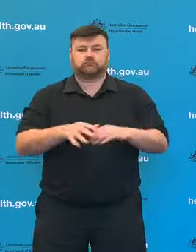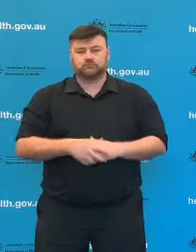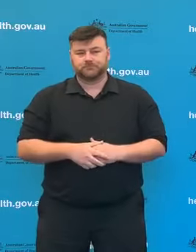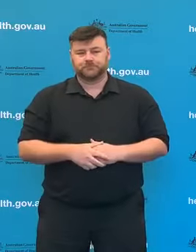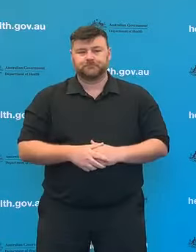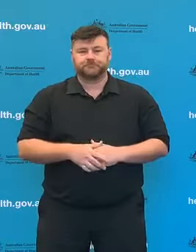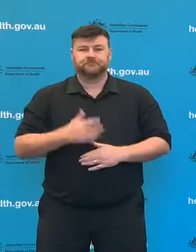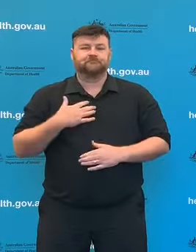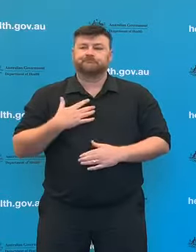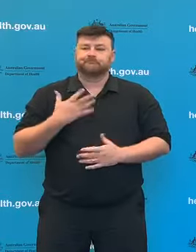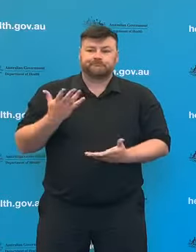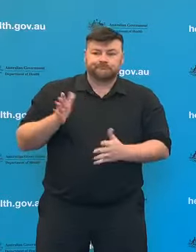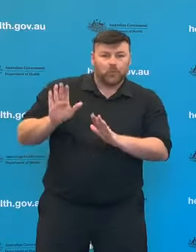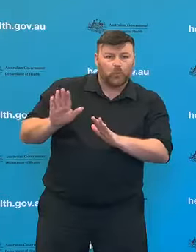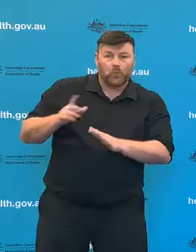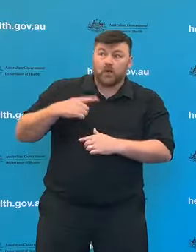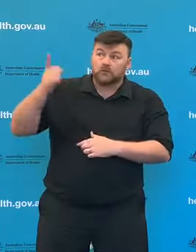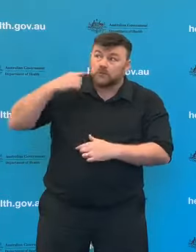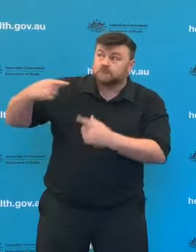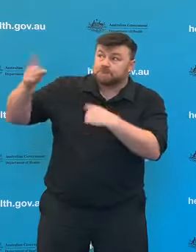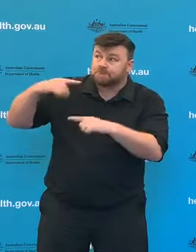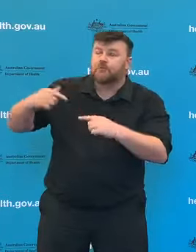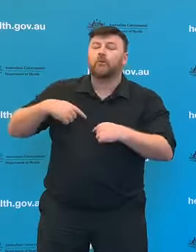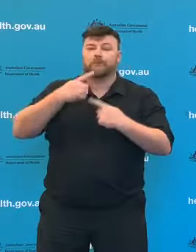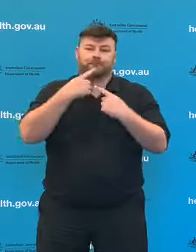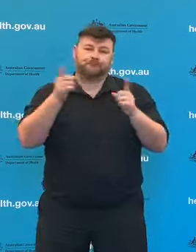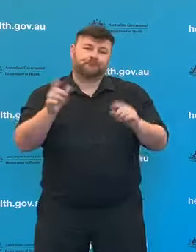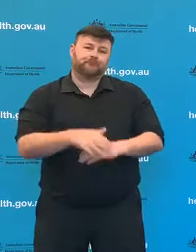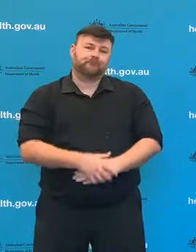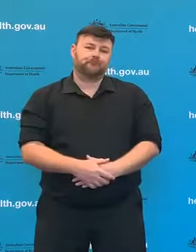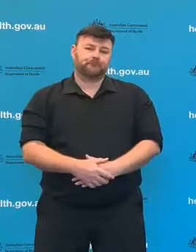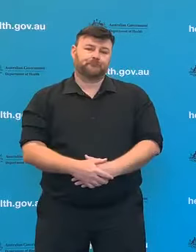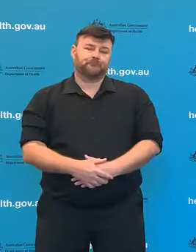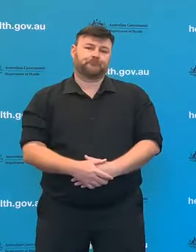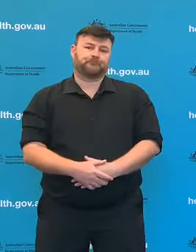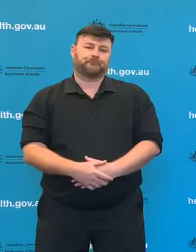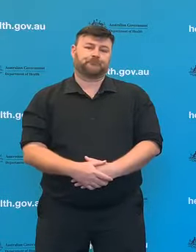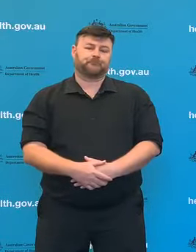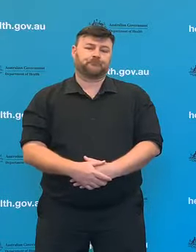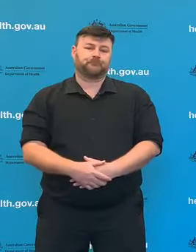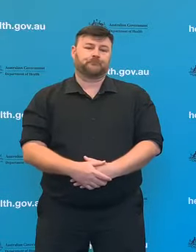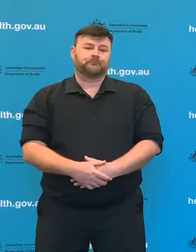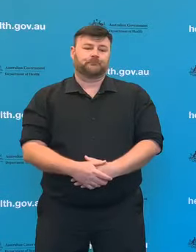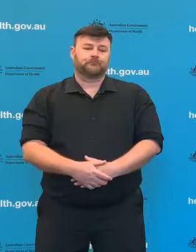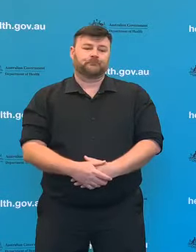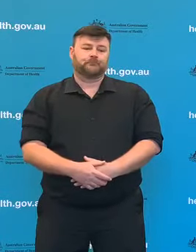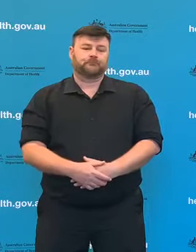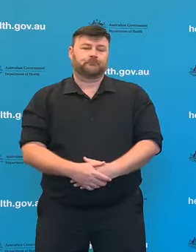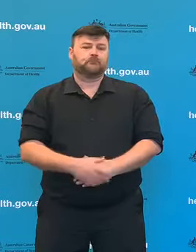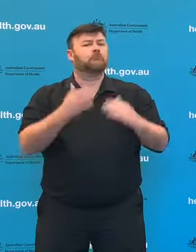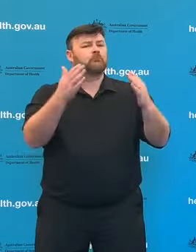details of exactly how this is going to be operationalised over the coming few days. Can I move to Claire?